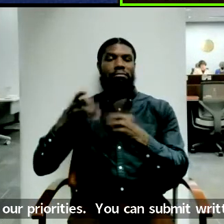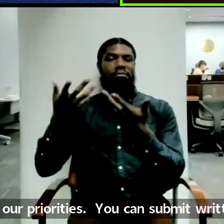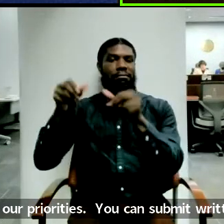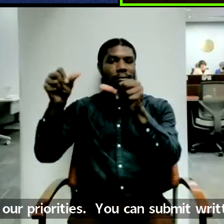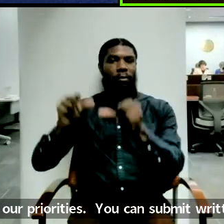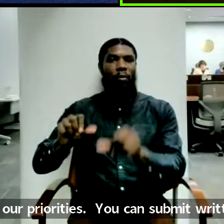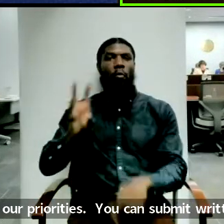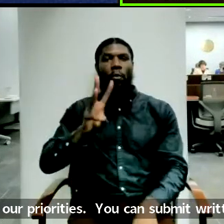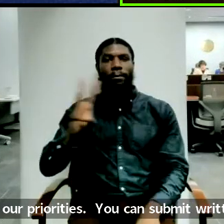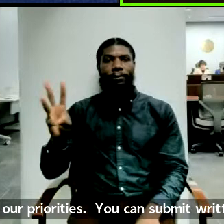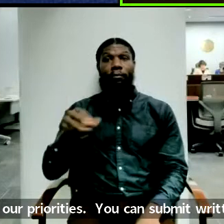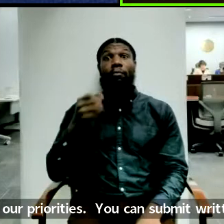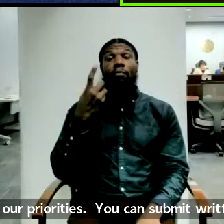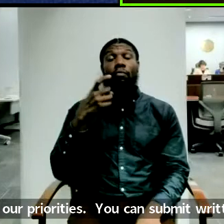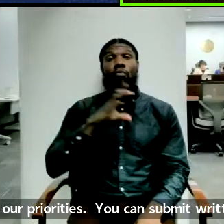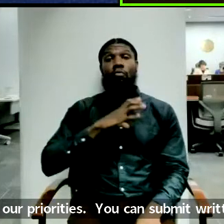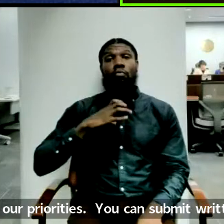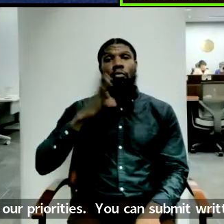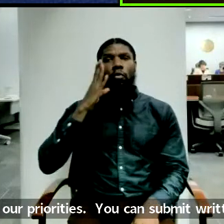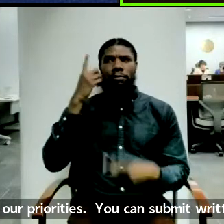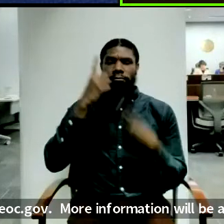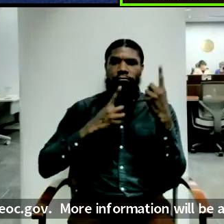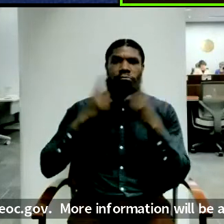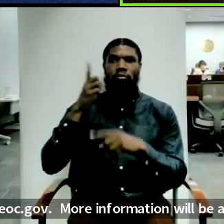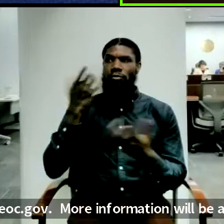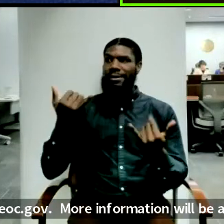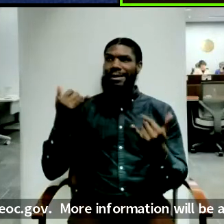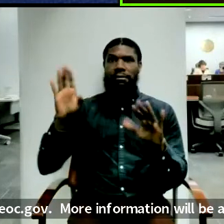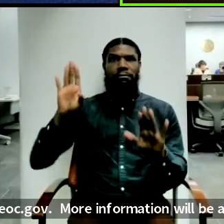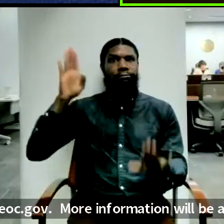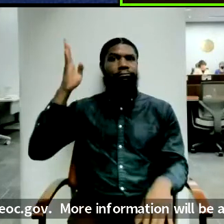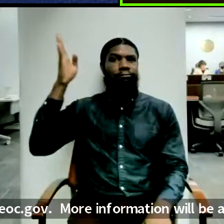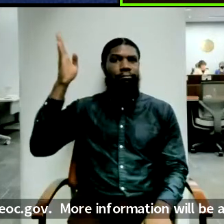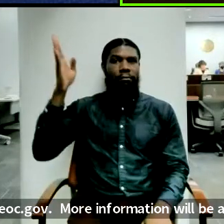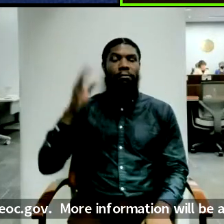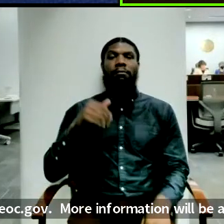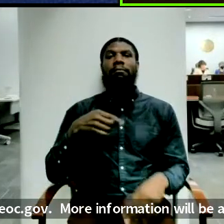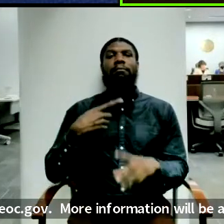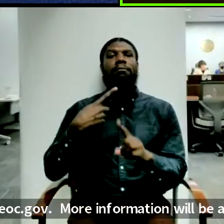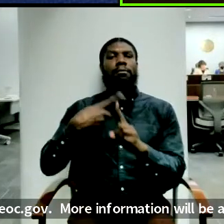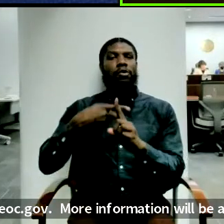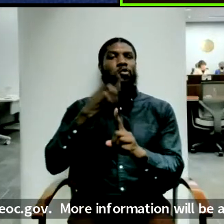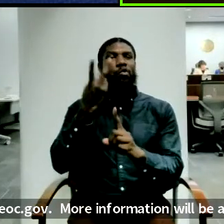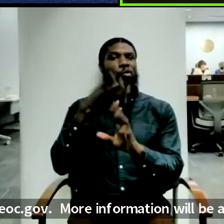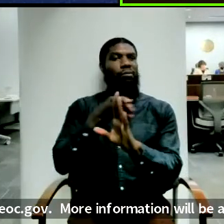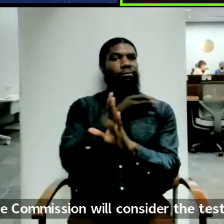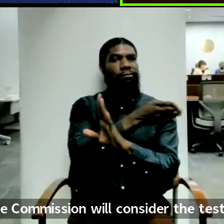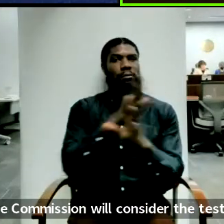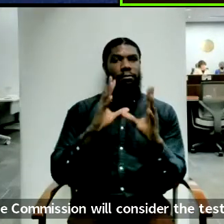The Commission will consider the testimony we hear today and at our two previous sessions and will